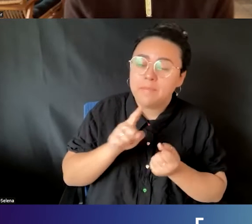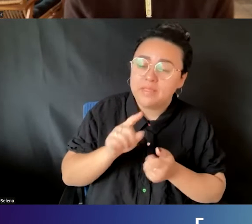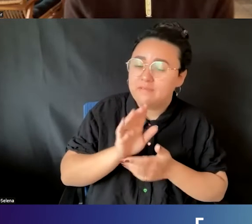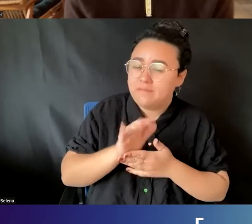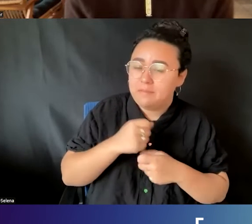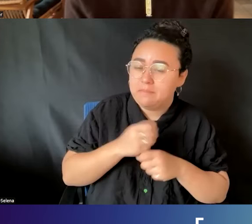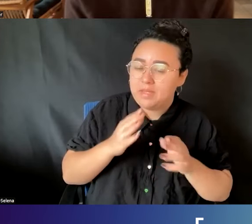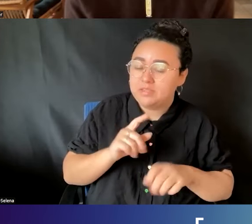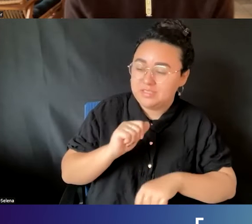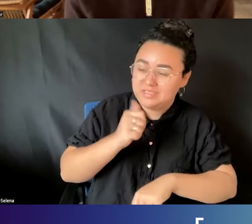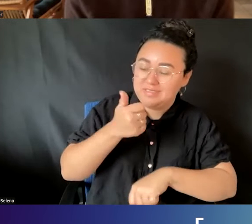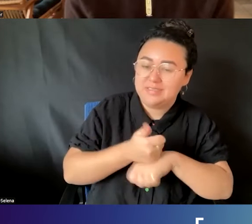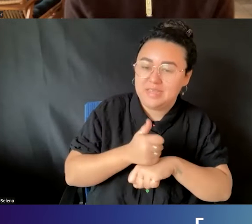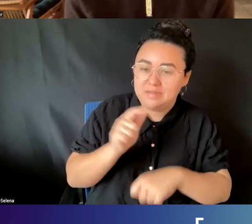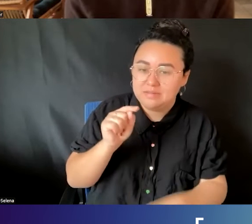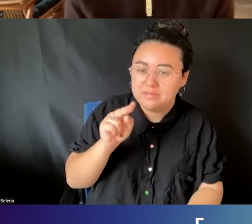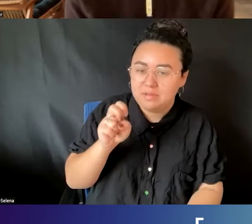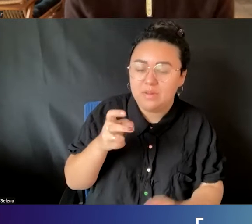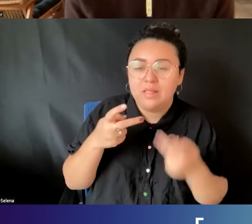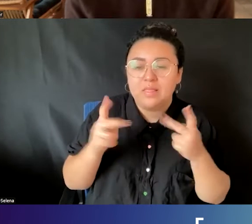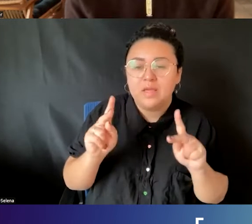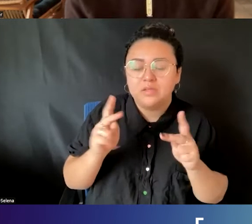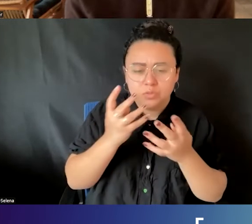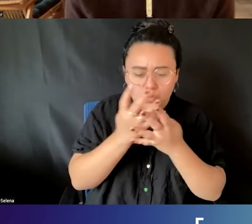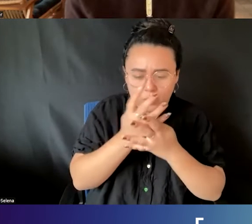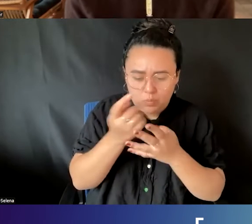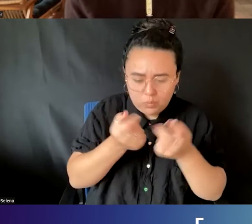that allows you to weed out and walk away from, you know, bad deals.